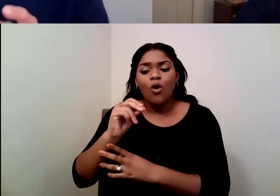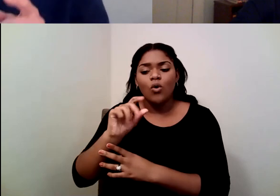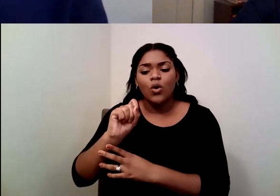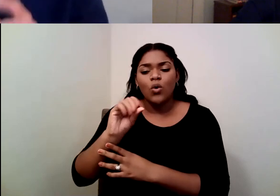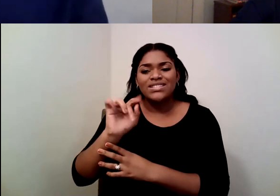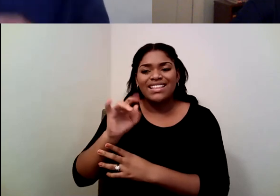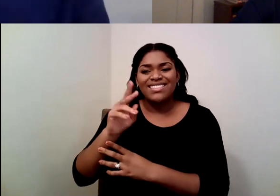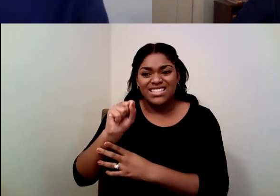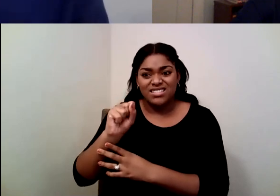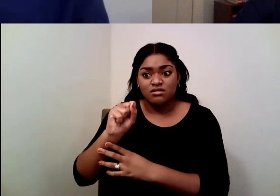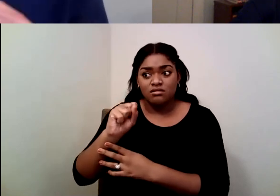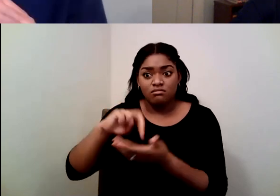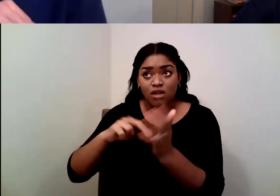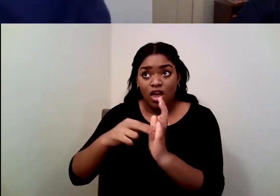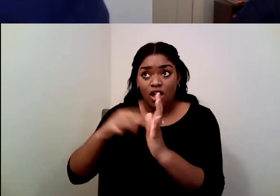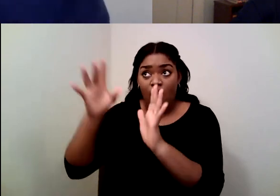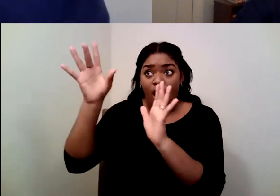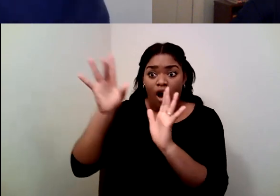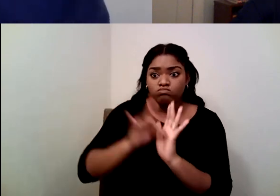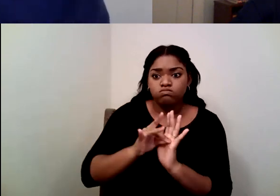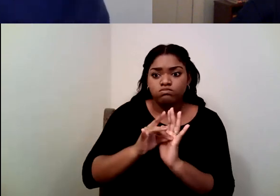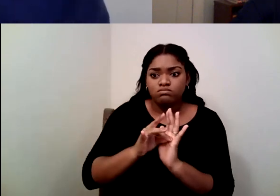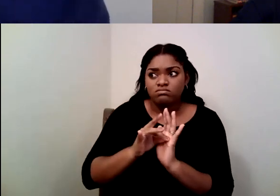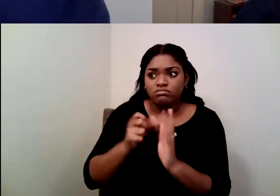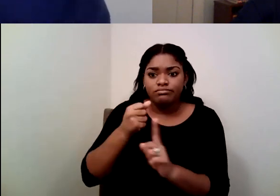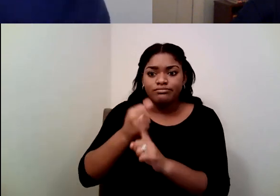and with no photosynthesis the coffee tree dies.